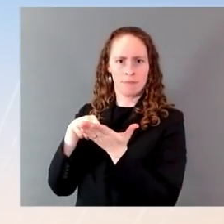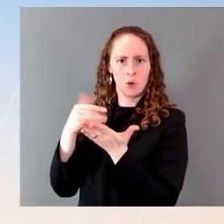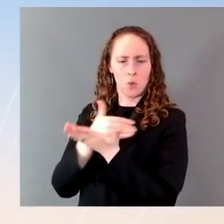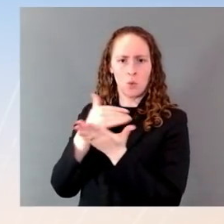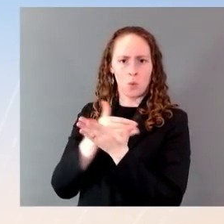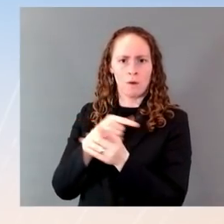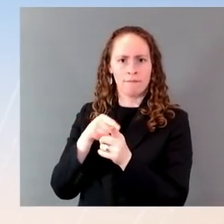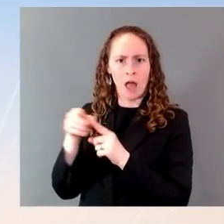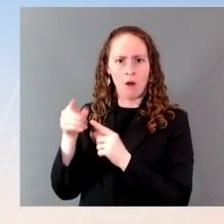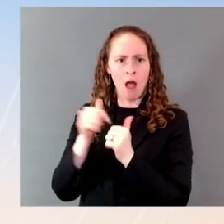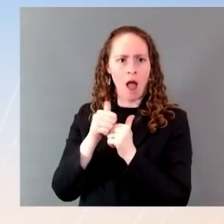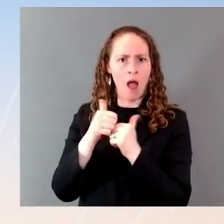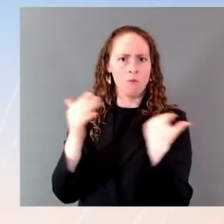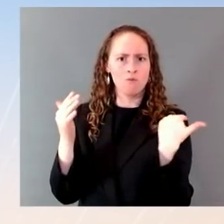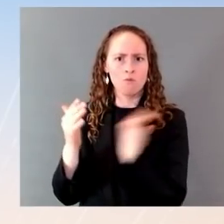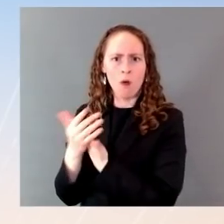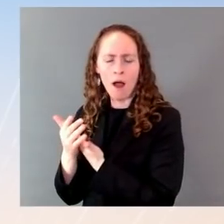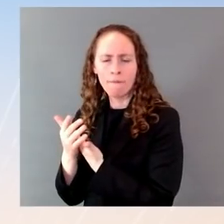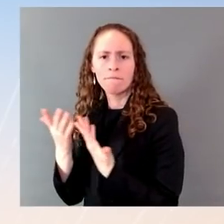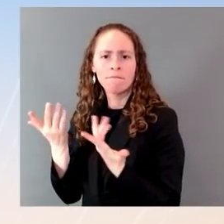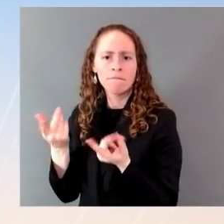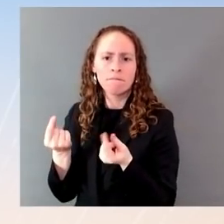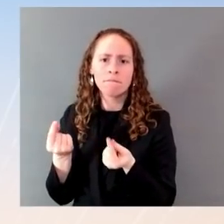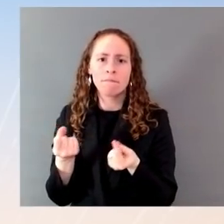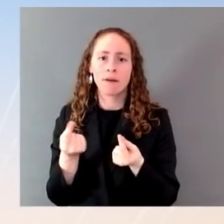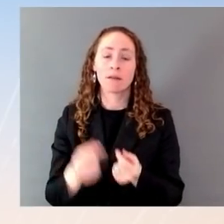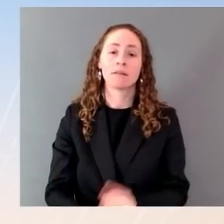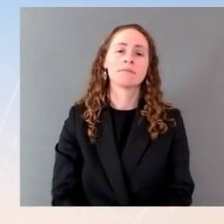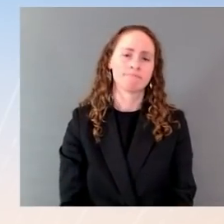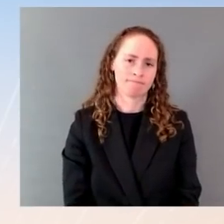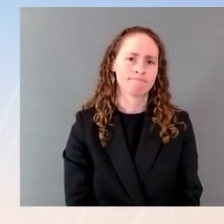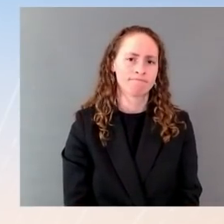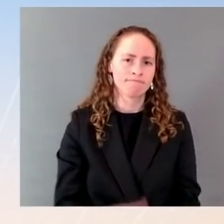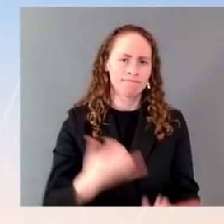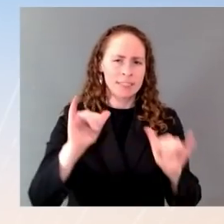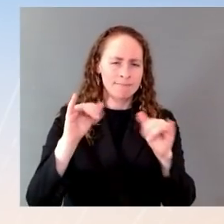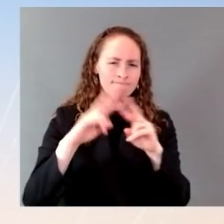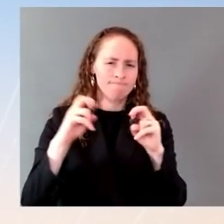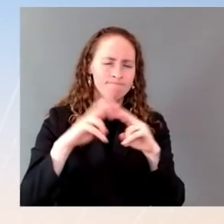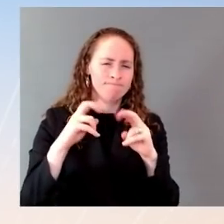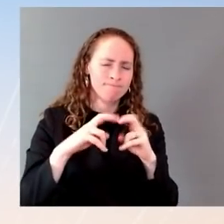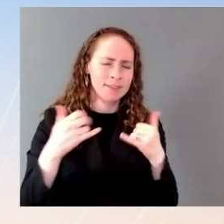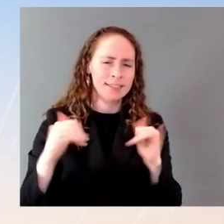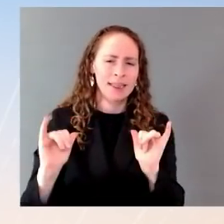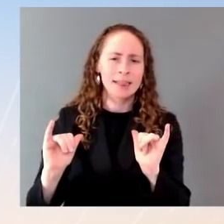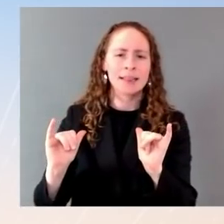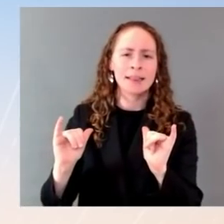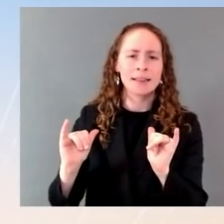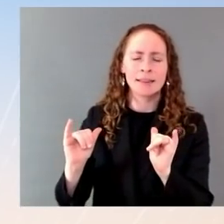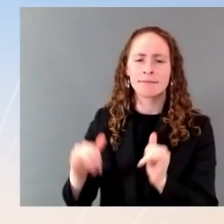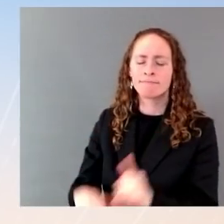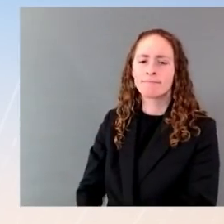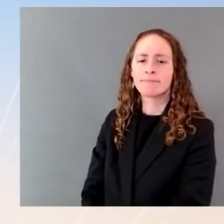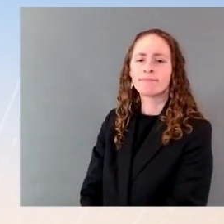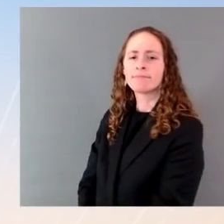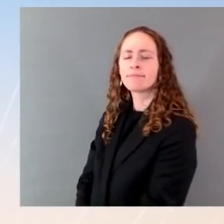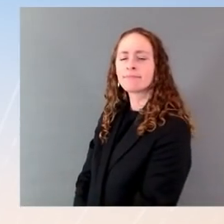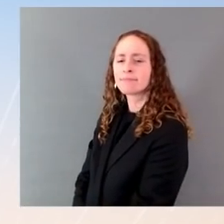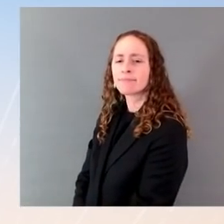in France of the Khashoggi suspect -- I'm just wondering if the White House had any immediate reaction? Ms. Psaki: We did see the report, but I don't have any additional comment from here.